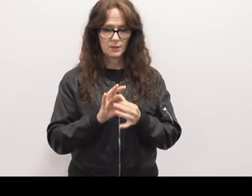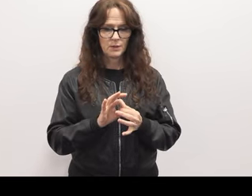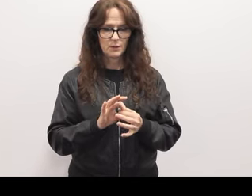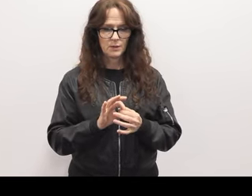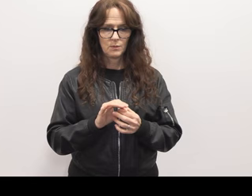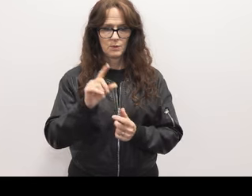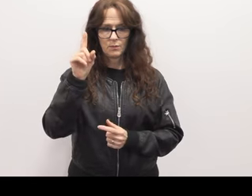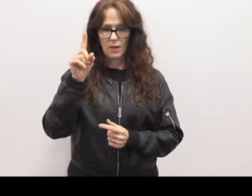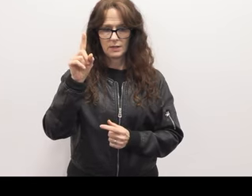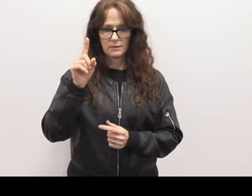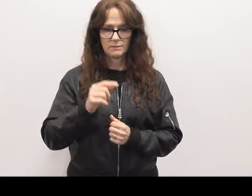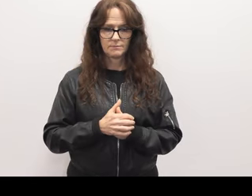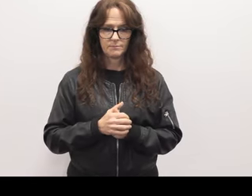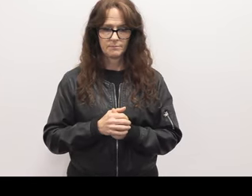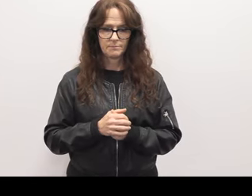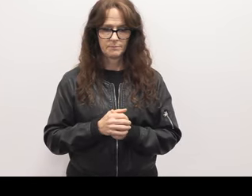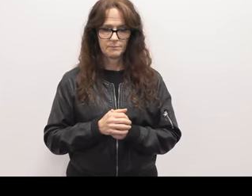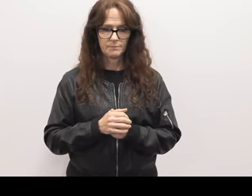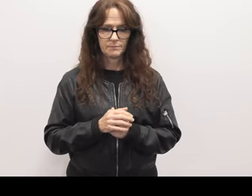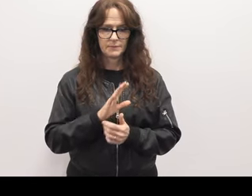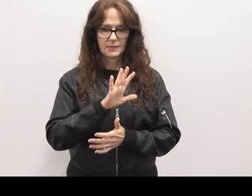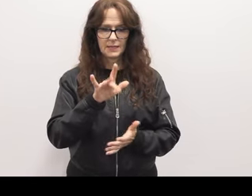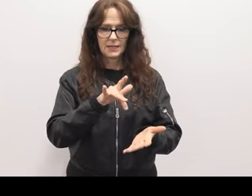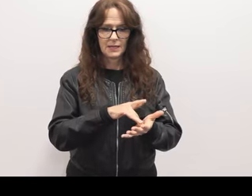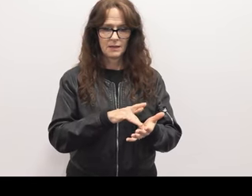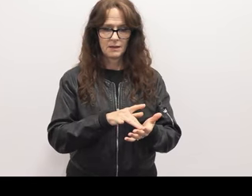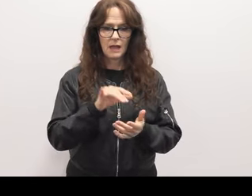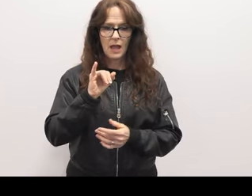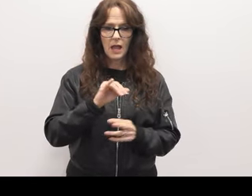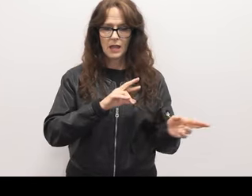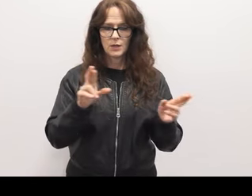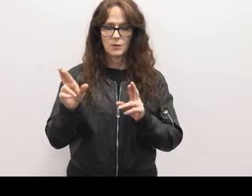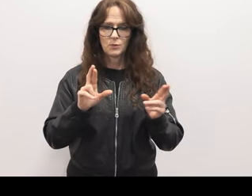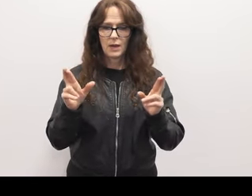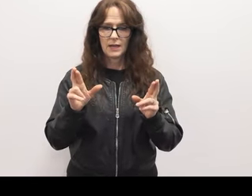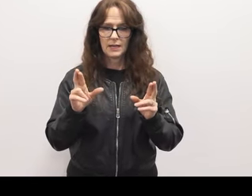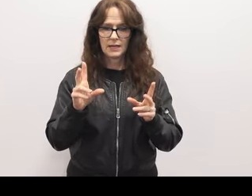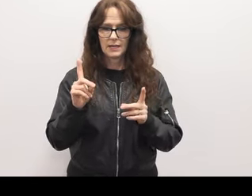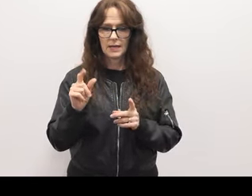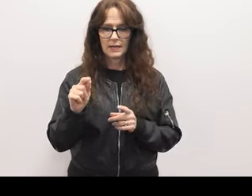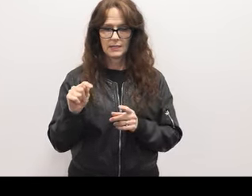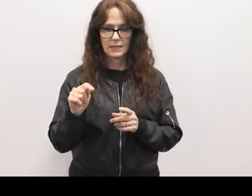That would be an interim indicator, i-Ready data would be an interim indicator to goal one.